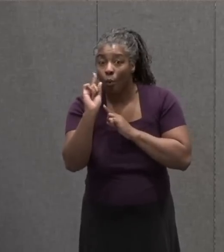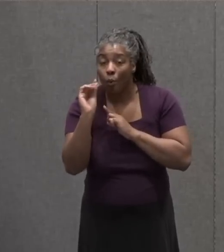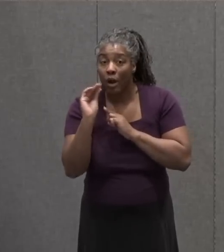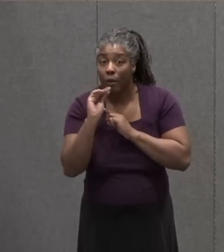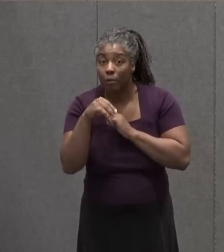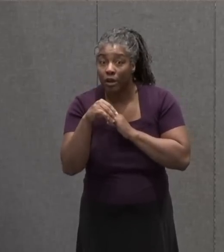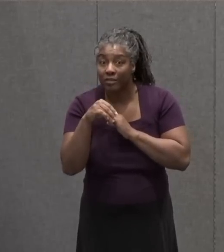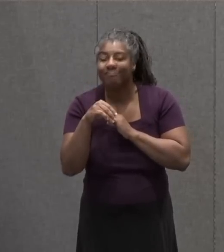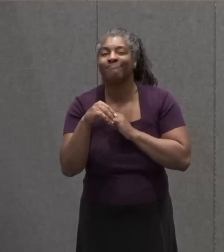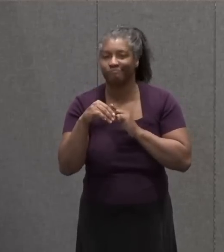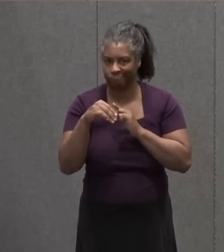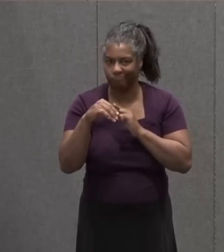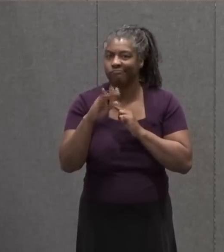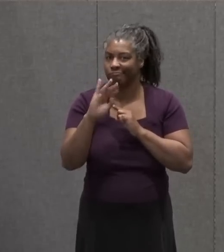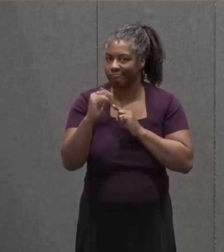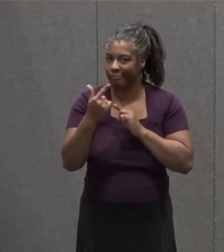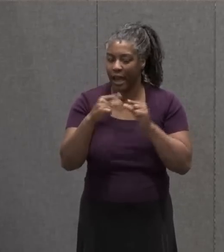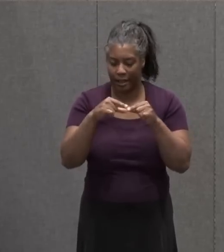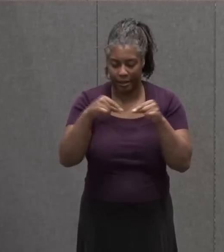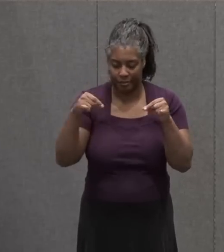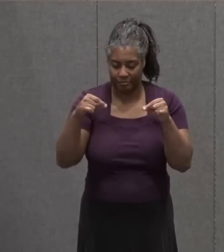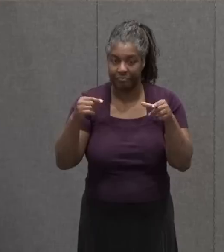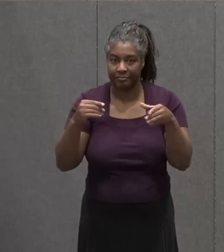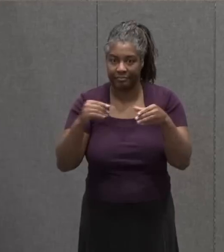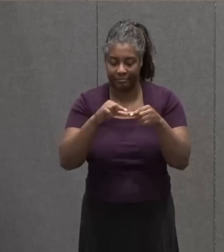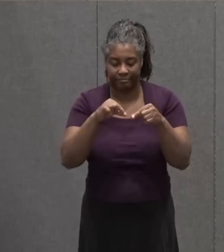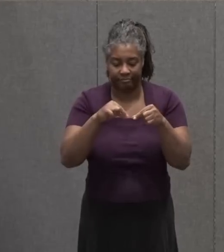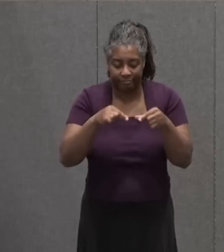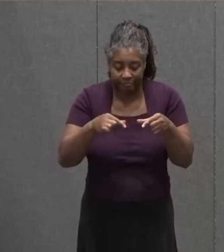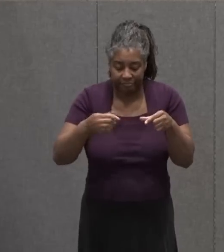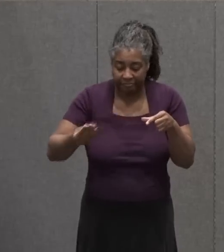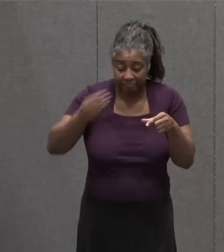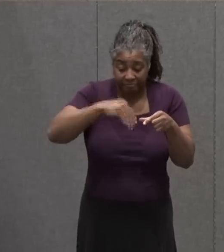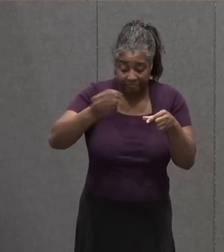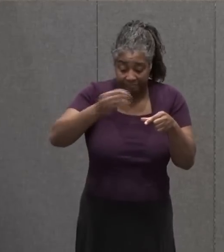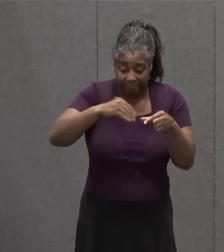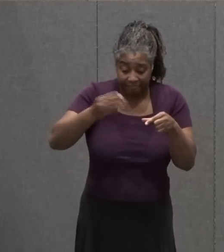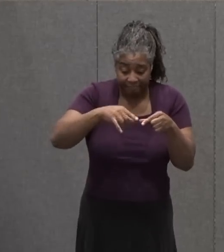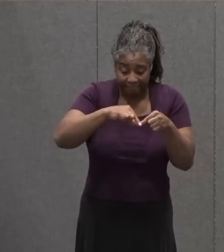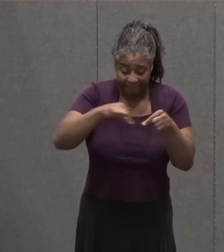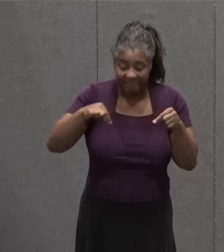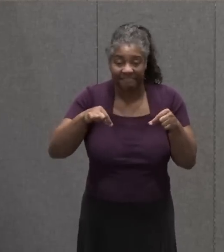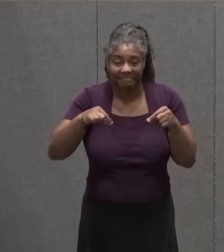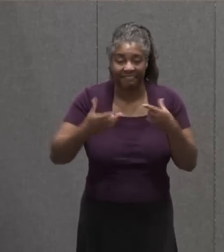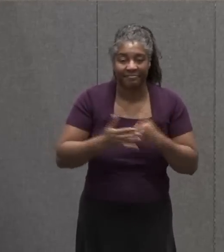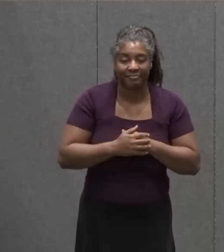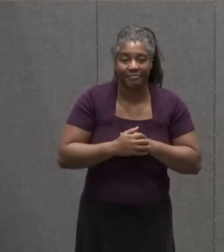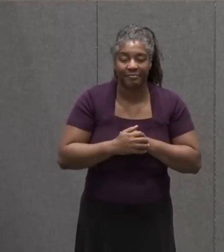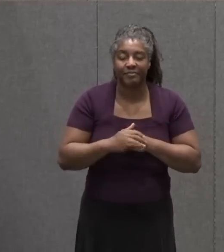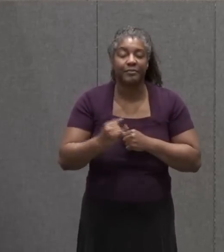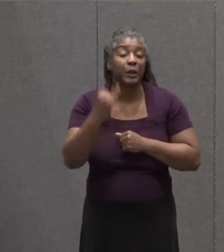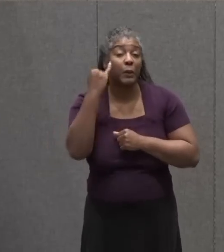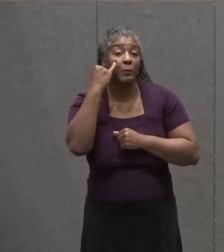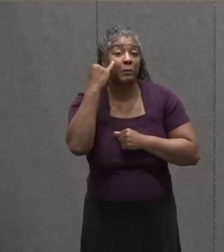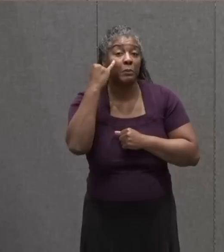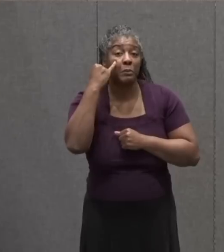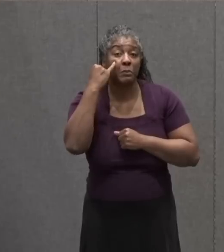If you don't know what the word means, ask a grown up to explain or give examples. Just like Jerome, you can draw pictures